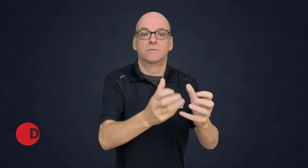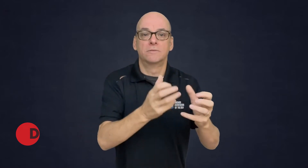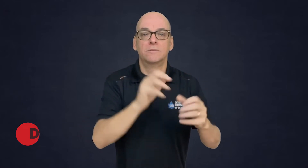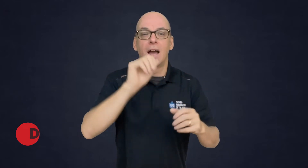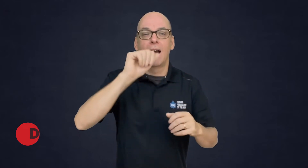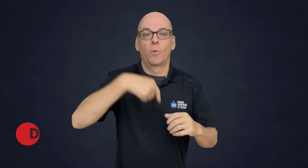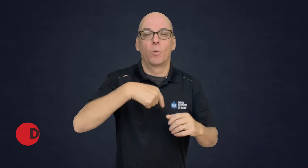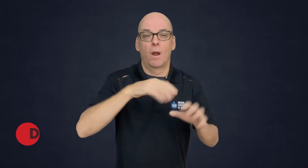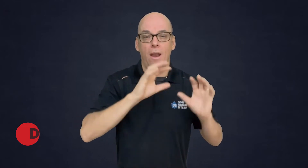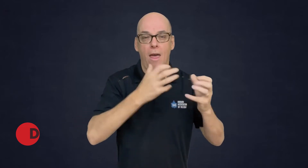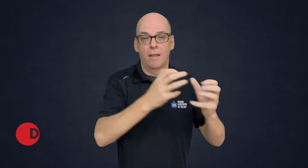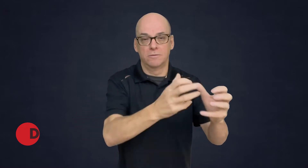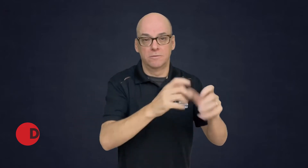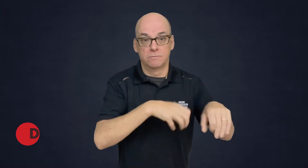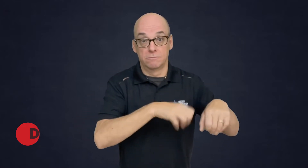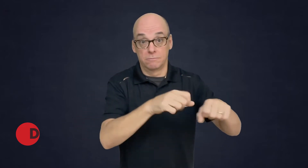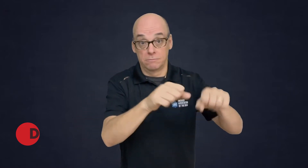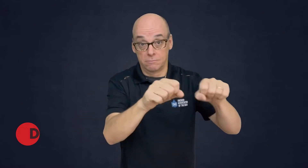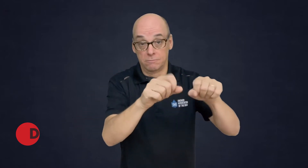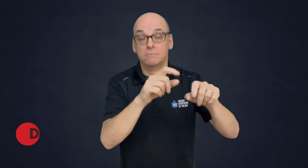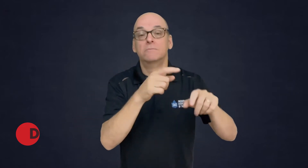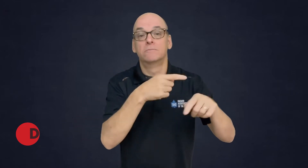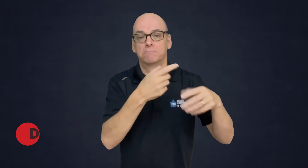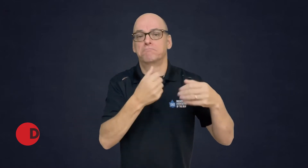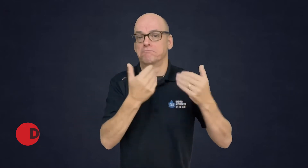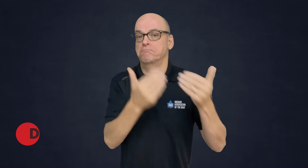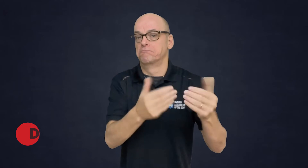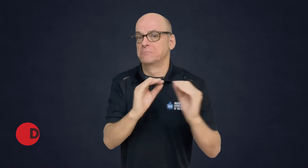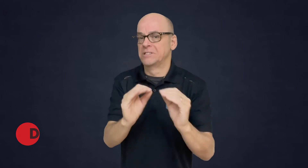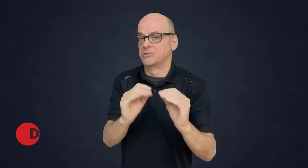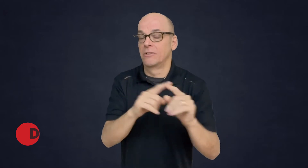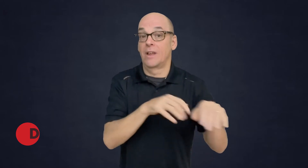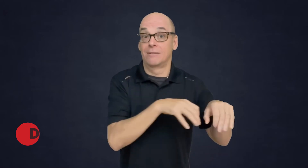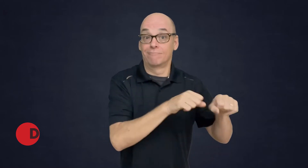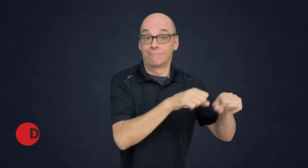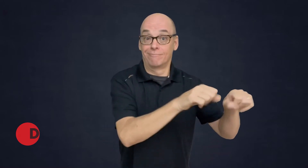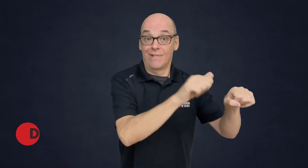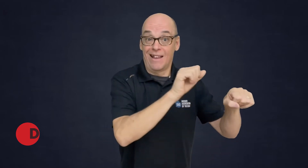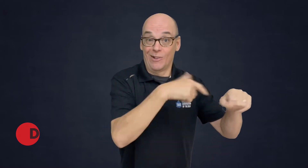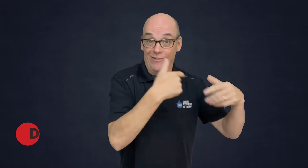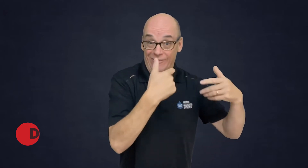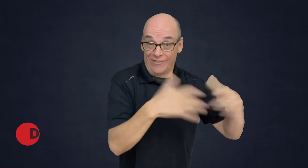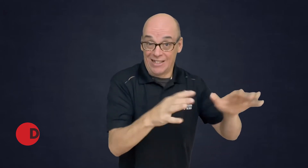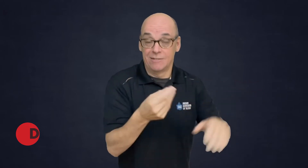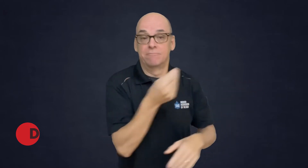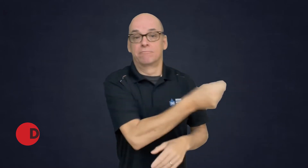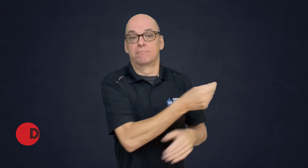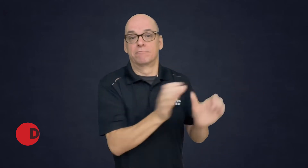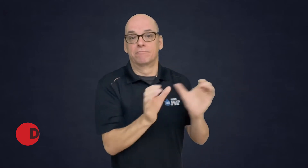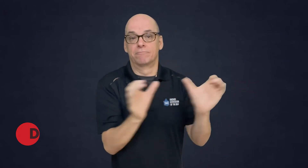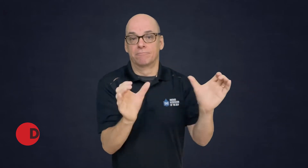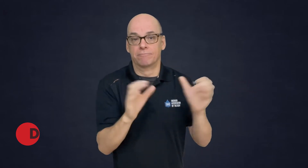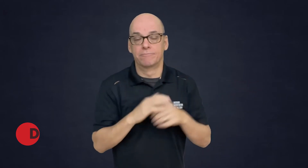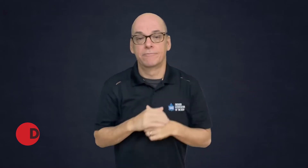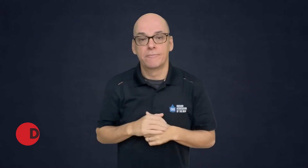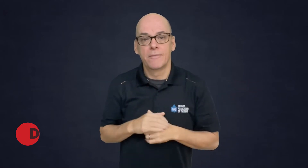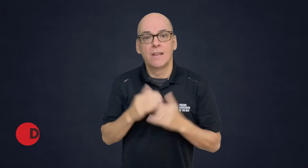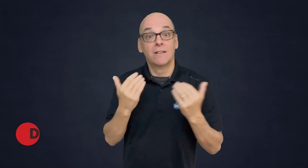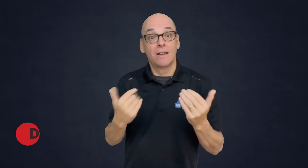AQ classes to meet teaching requirements and get certification.